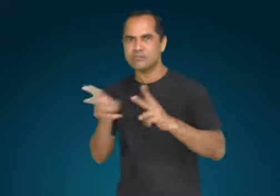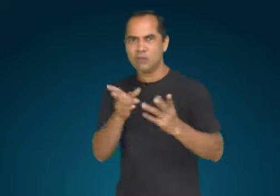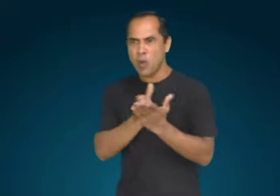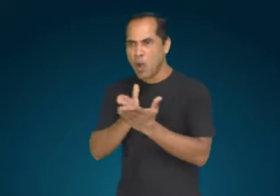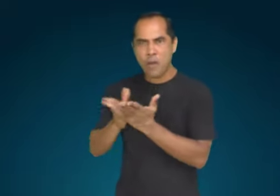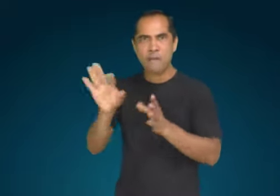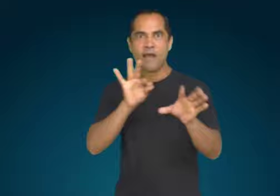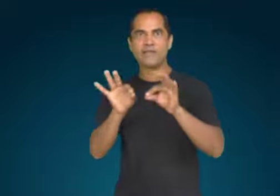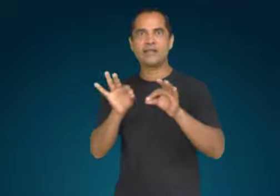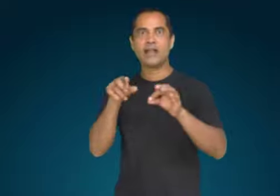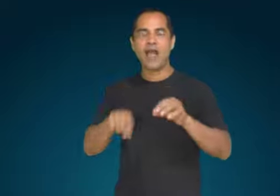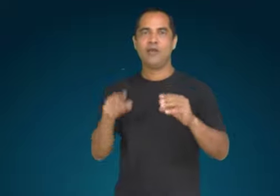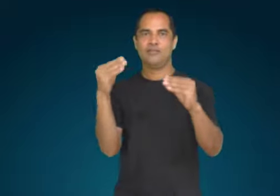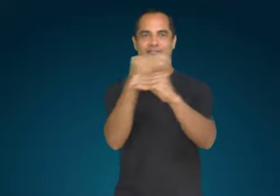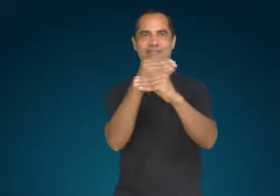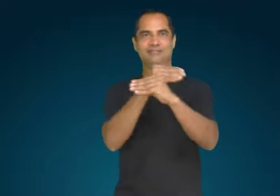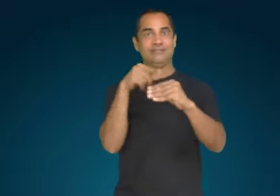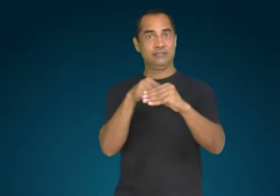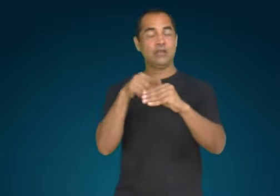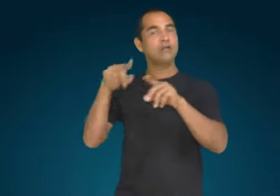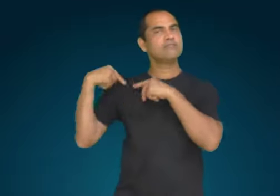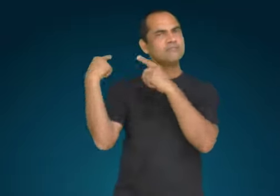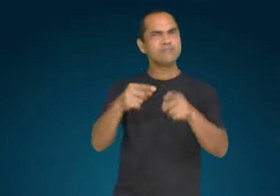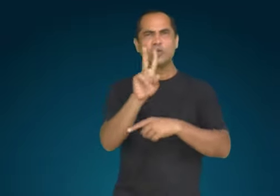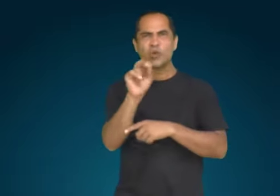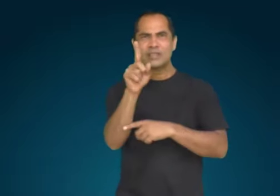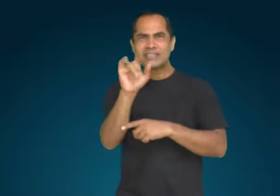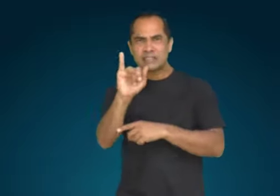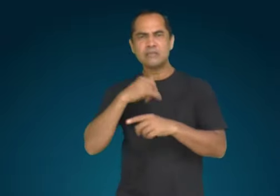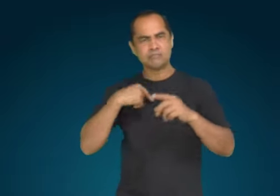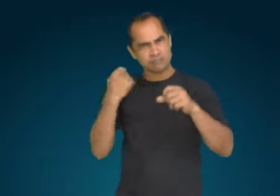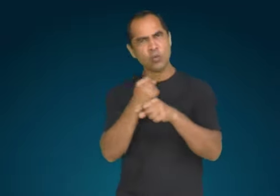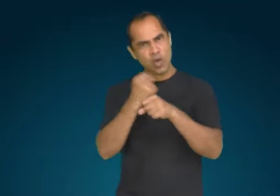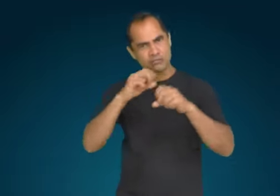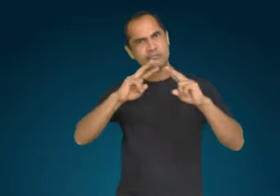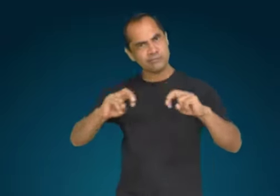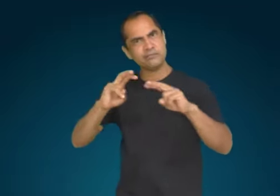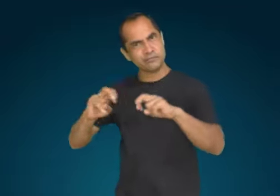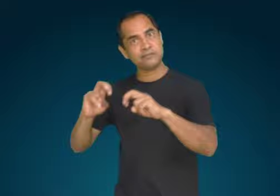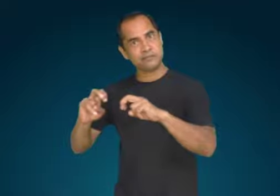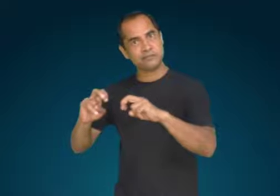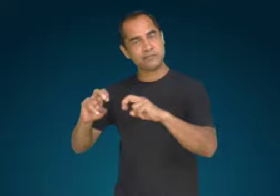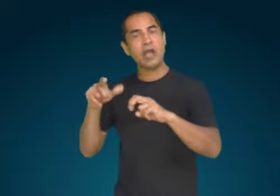this cannot continue any further in 2016 the peer-to-peer project was established